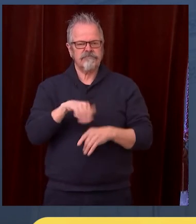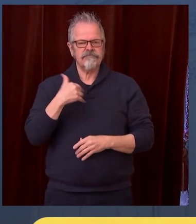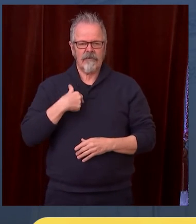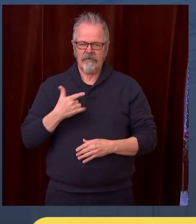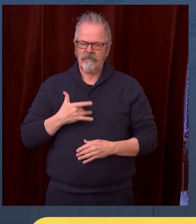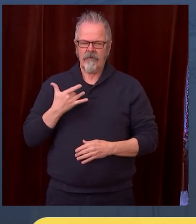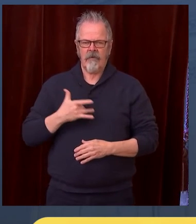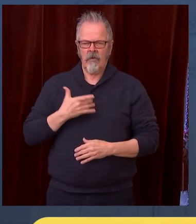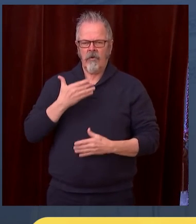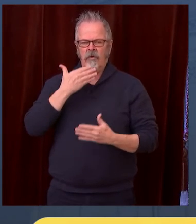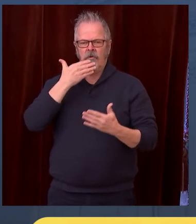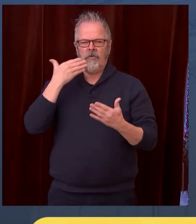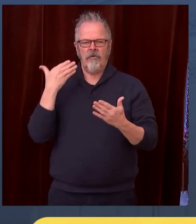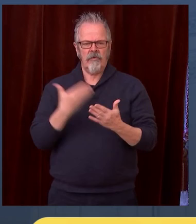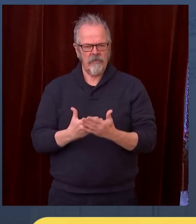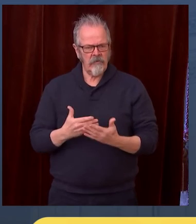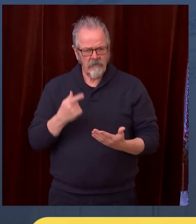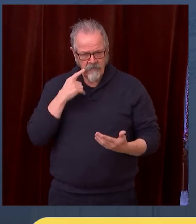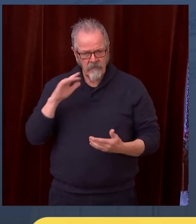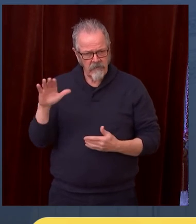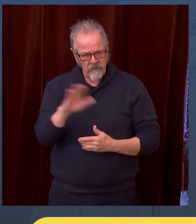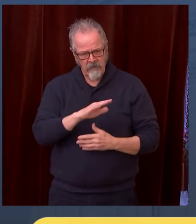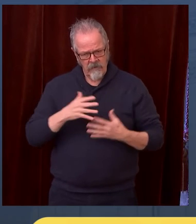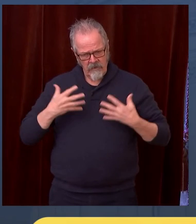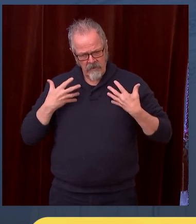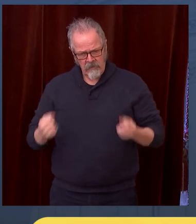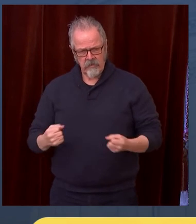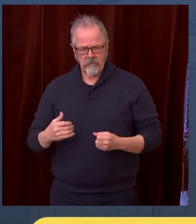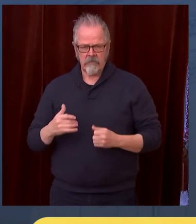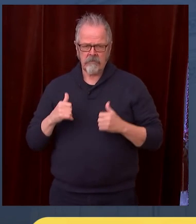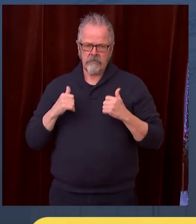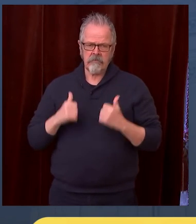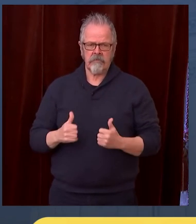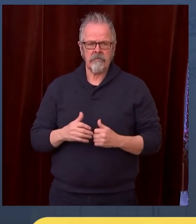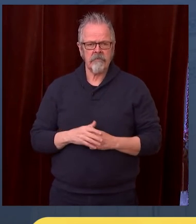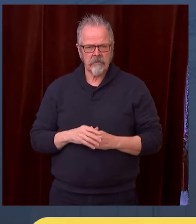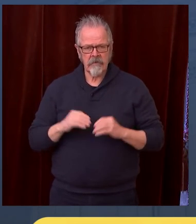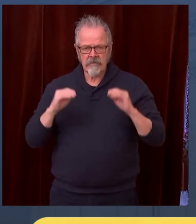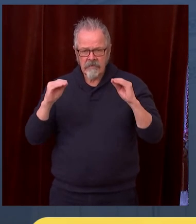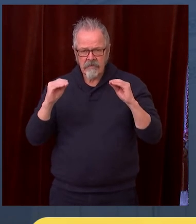our education of our children and the total reopening of our economy and